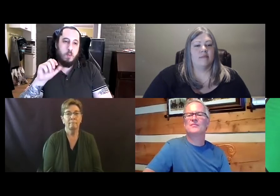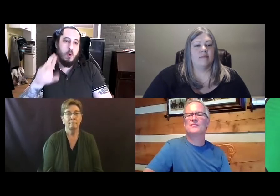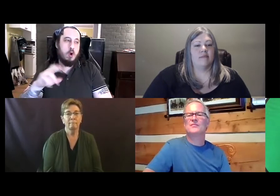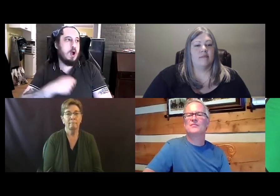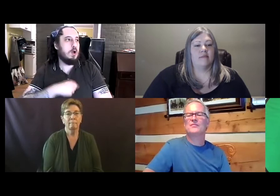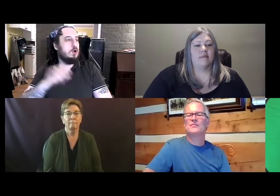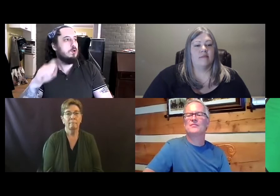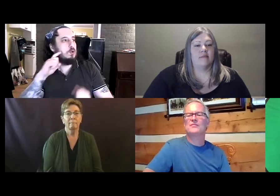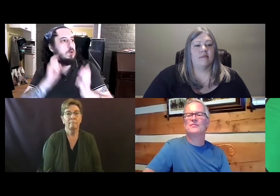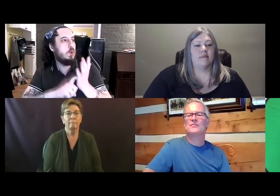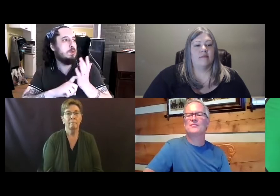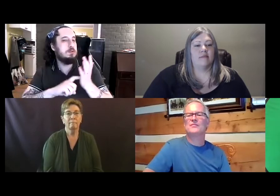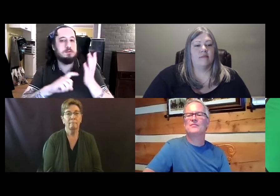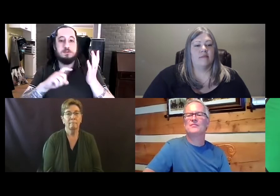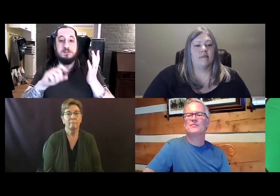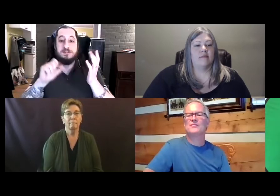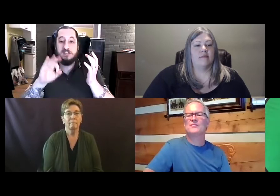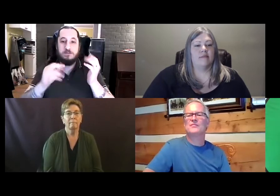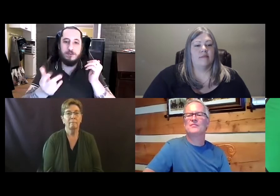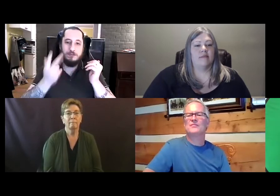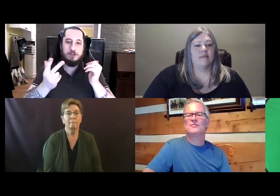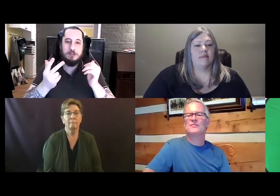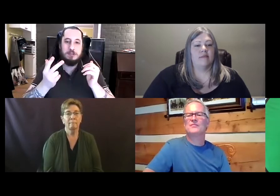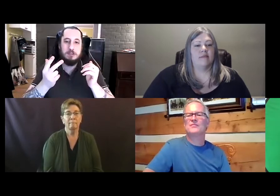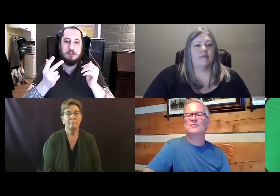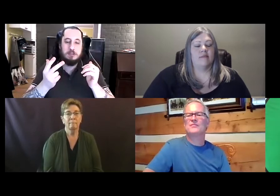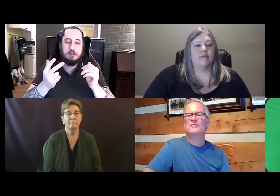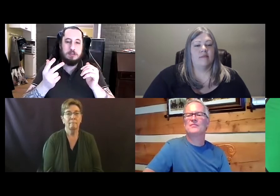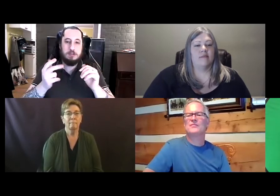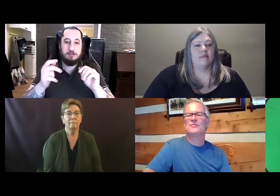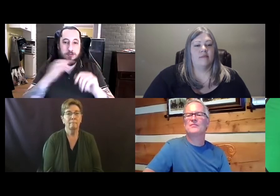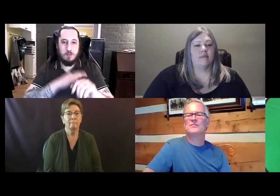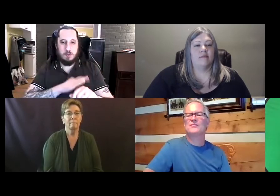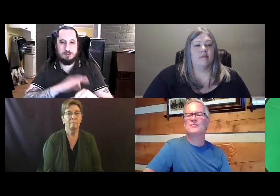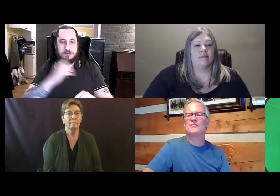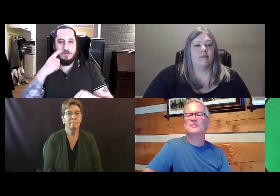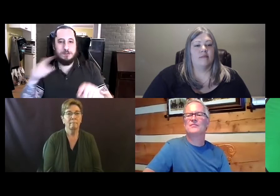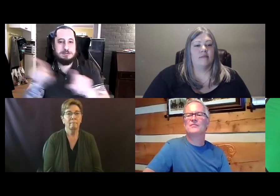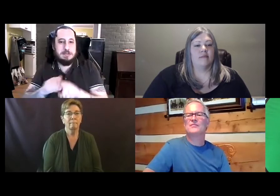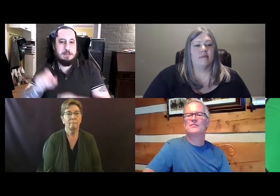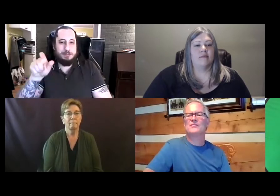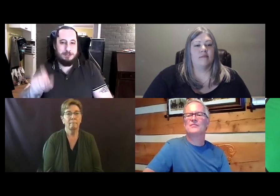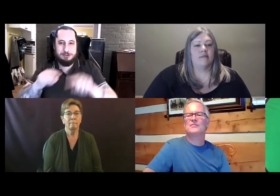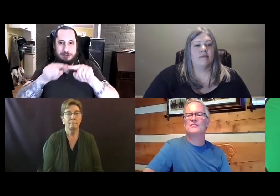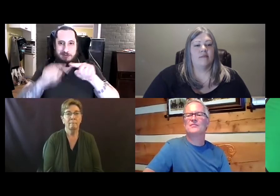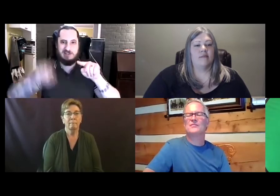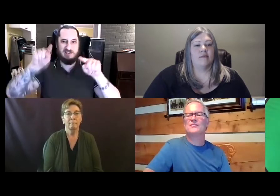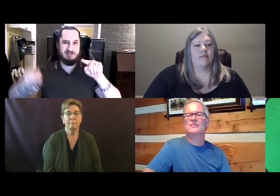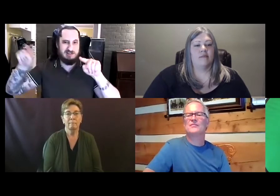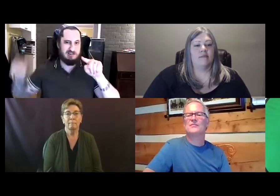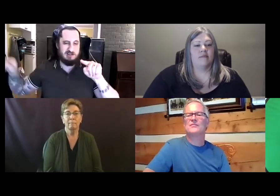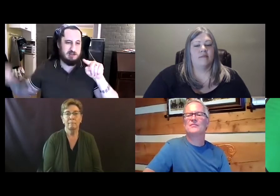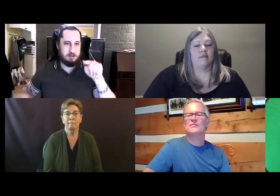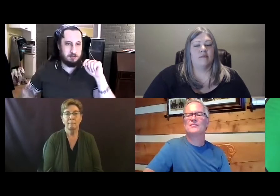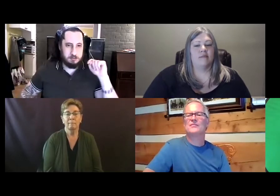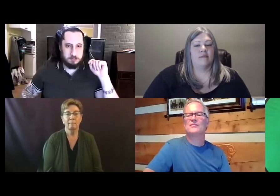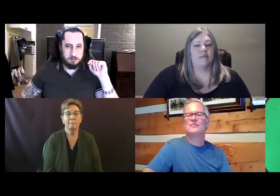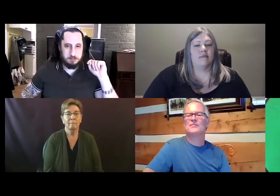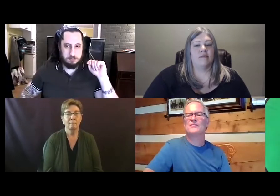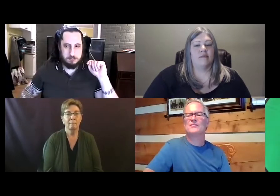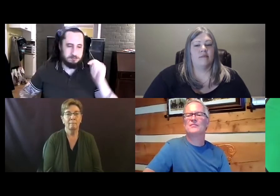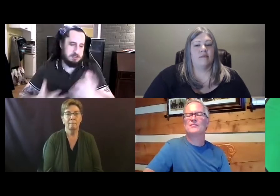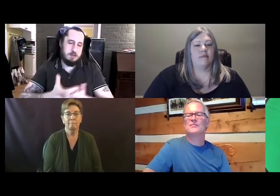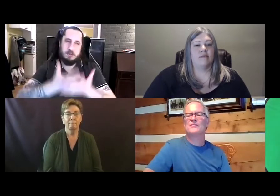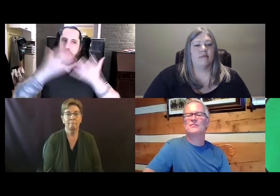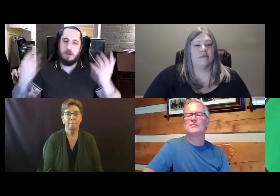Or perhaps I could recognize that out of these three raters, the scores were quite different